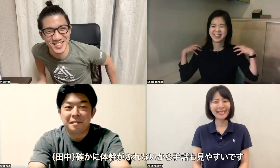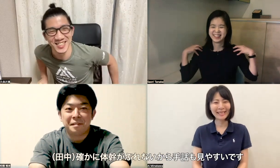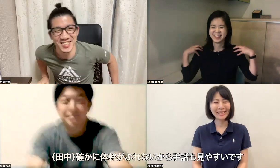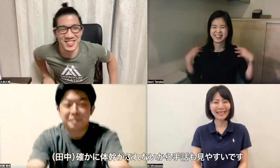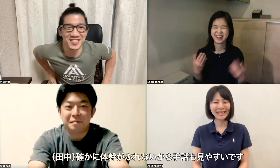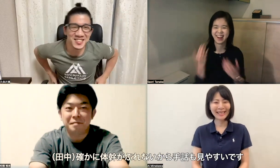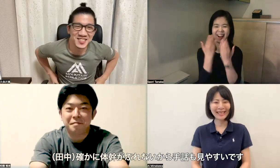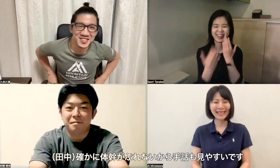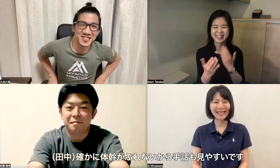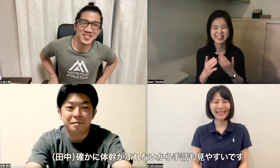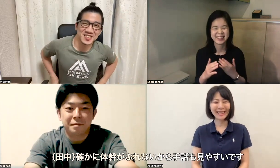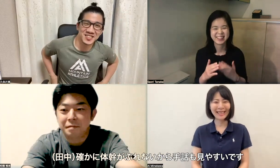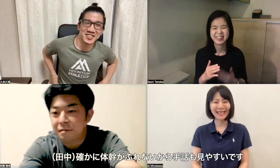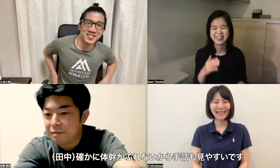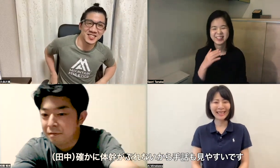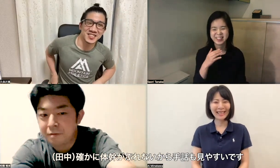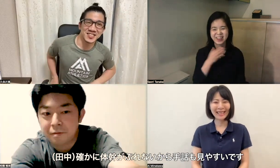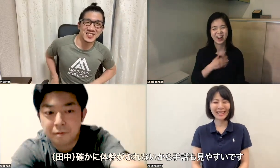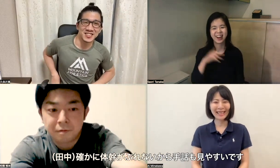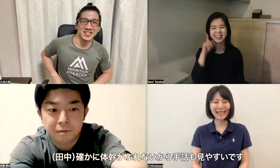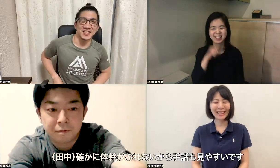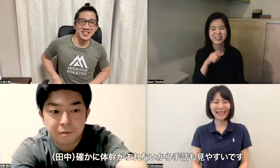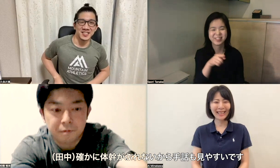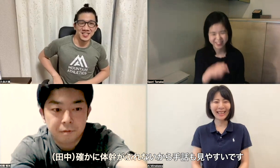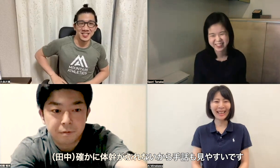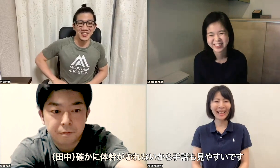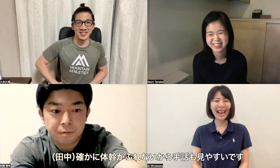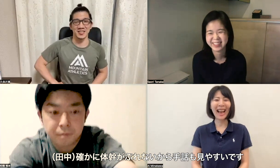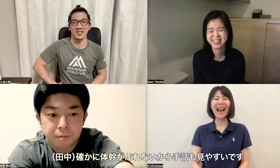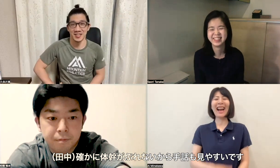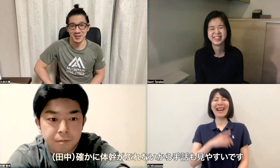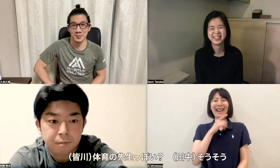(ST) Your torso doesn't shake so it's easy to see your JSL.